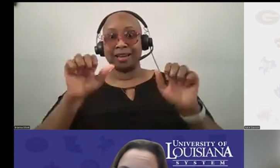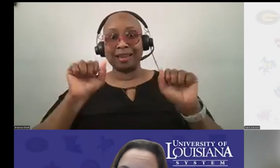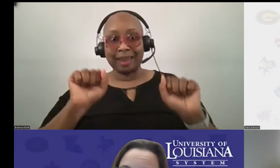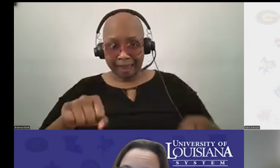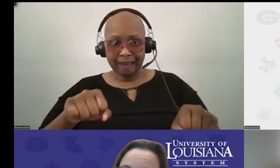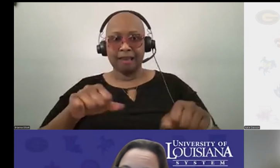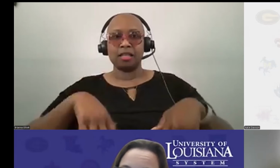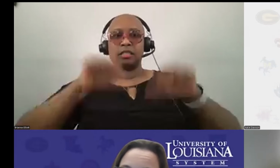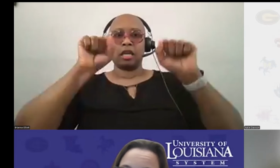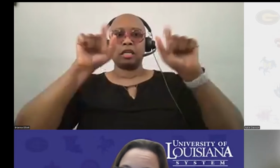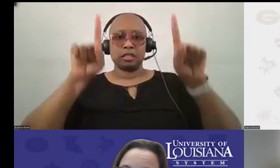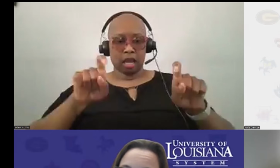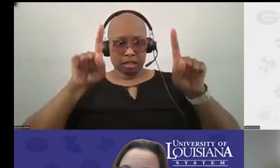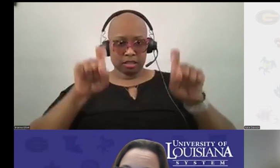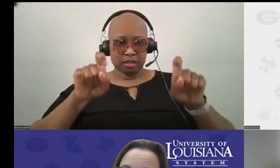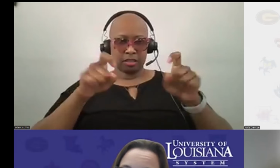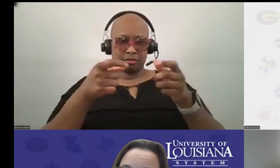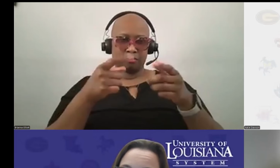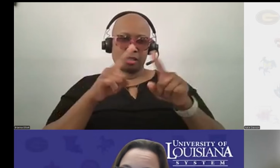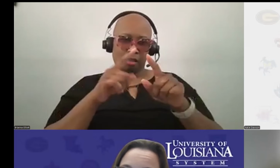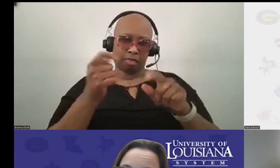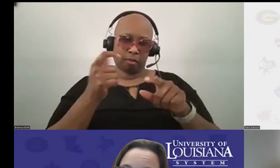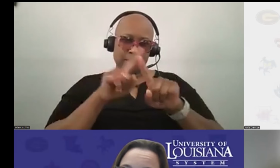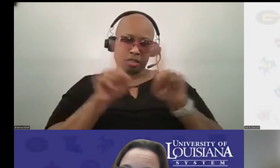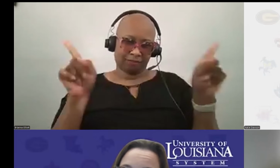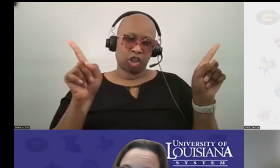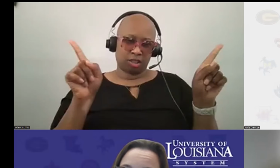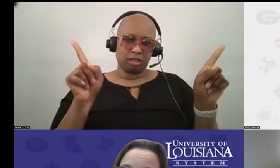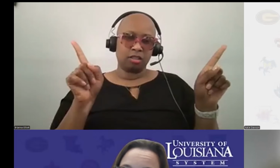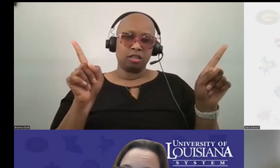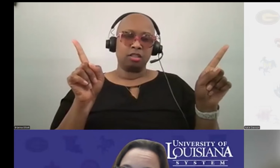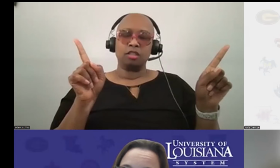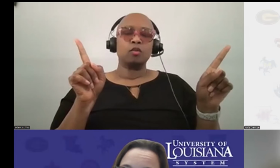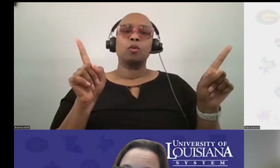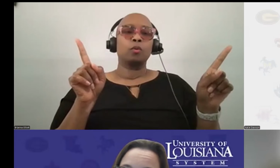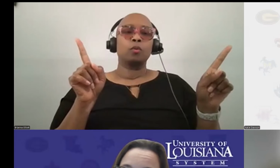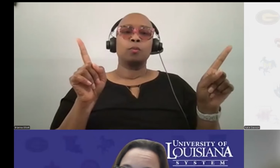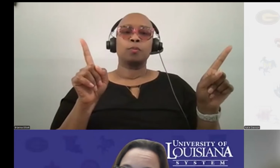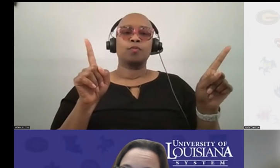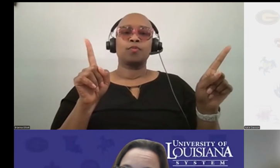um distinction. So I wouldn't want to tell you um you know put an alt text or something that